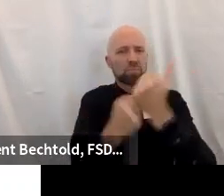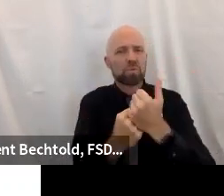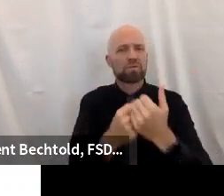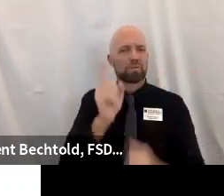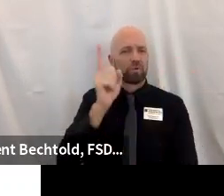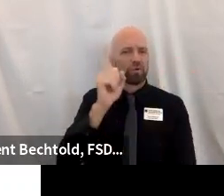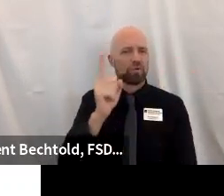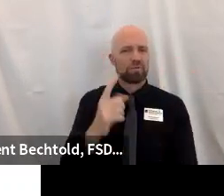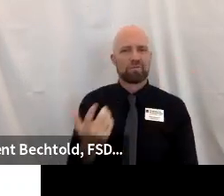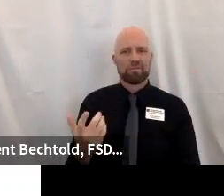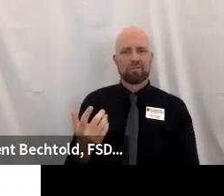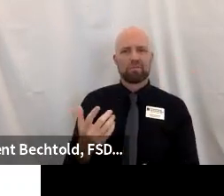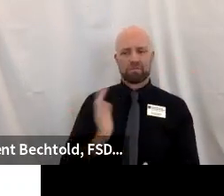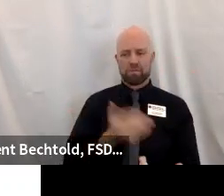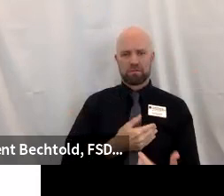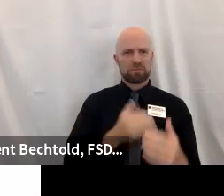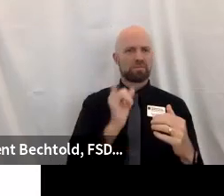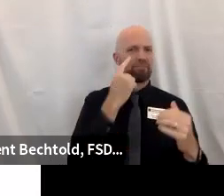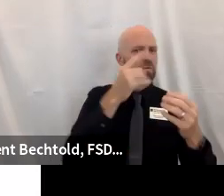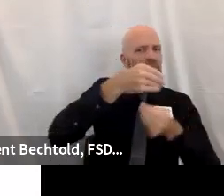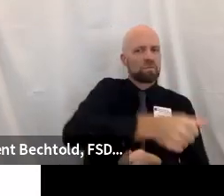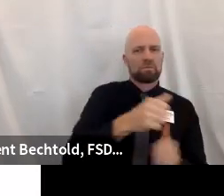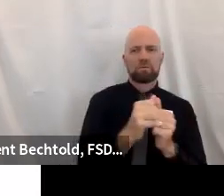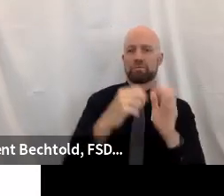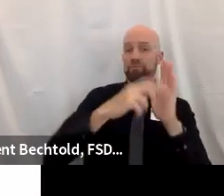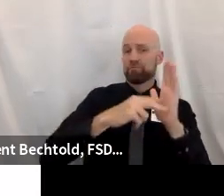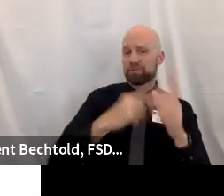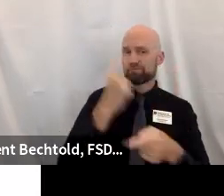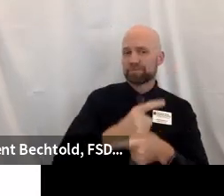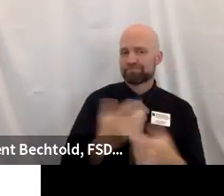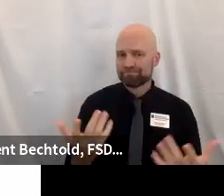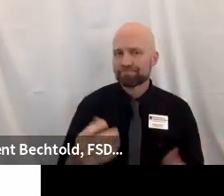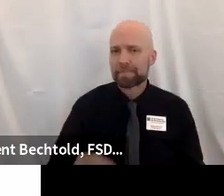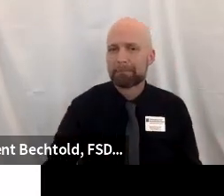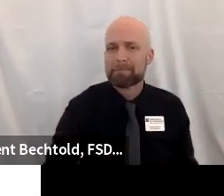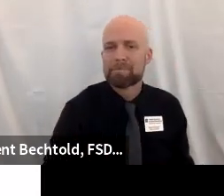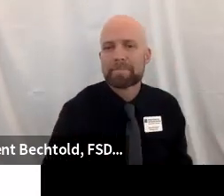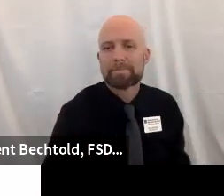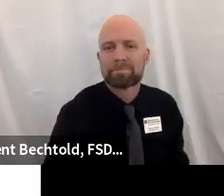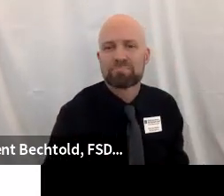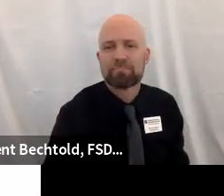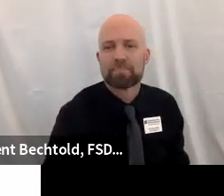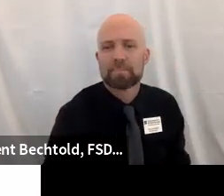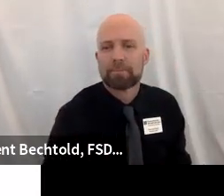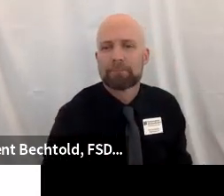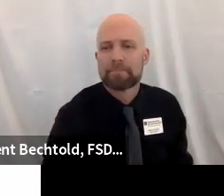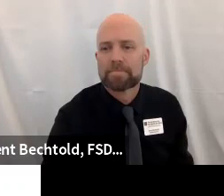He had scaffolds and supports along his path to develop the fluency and reading is much the same